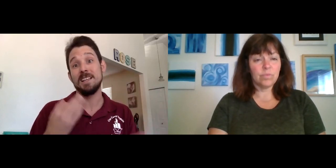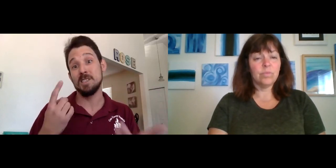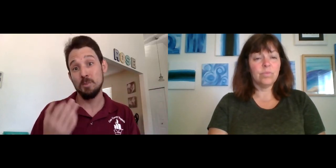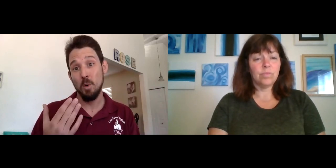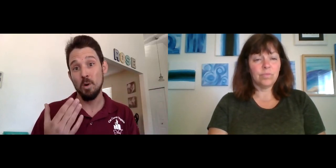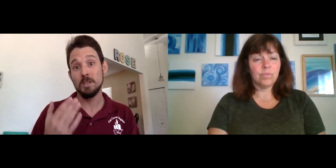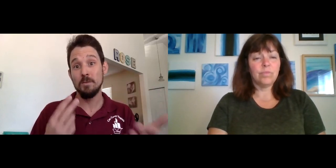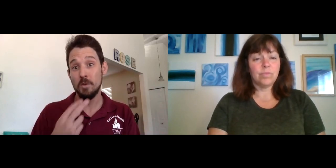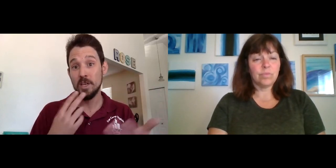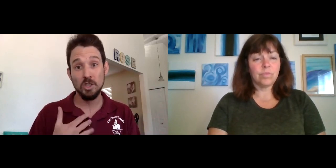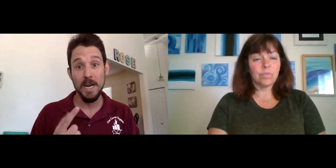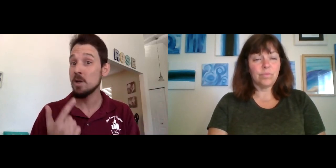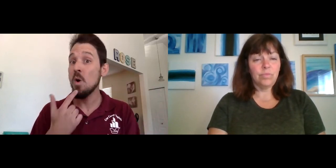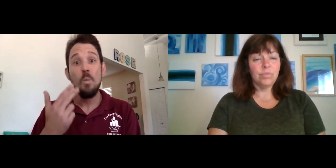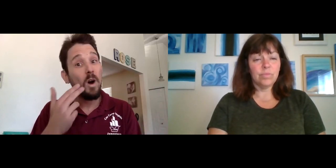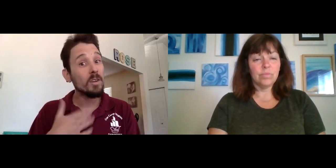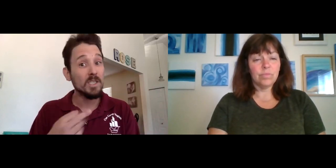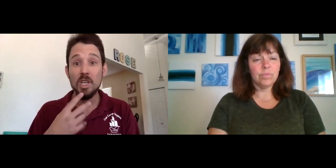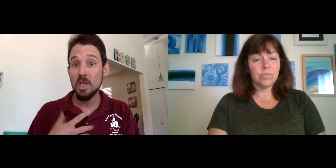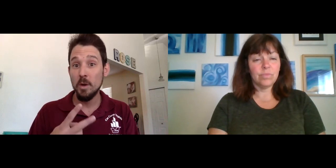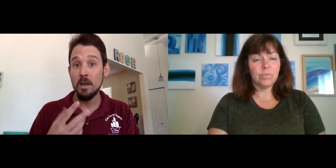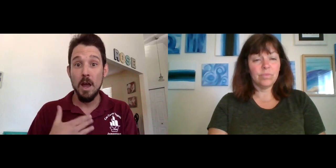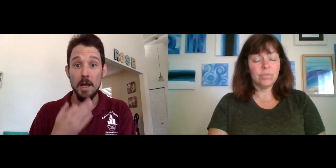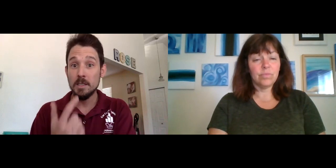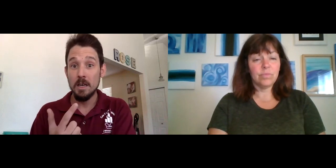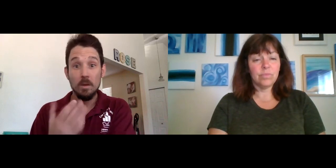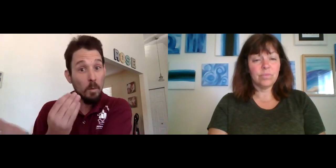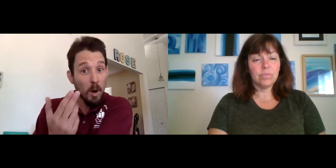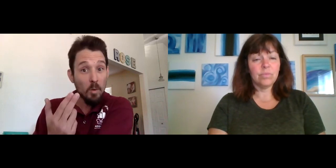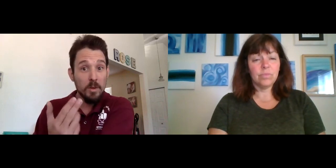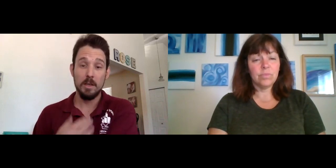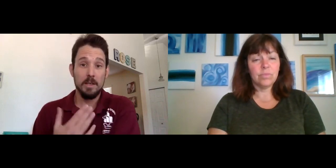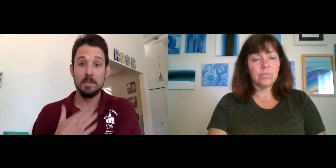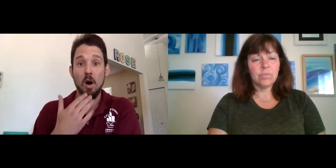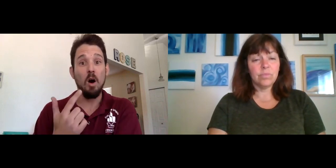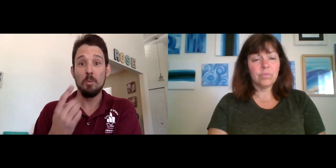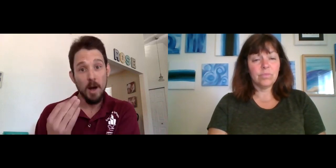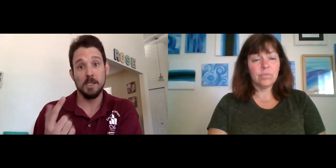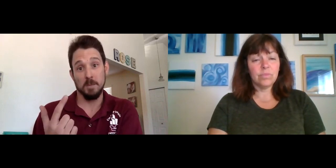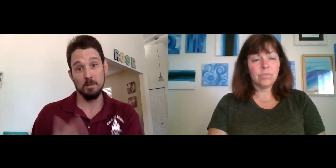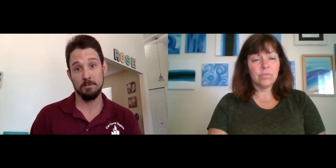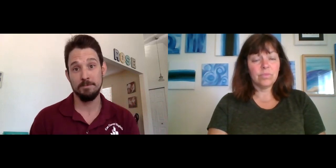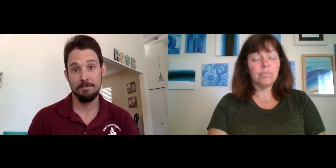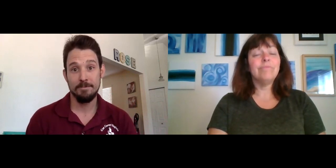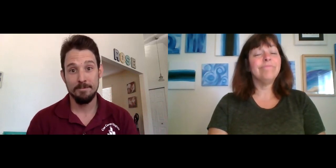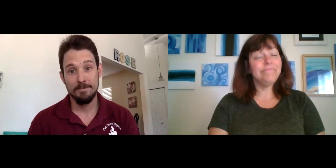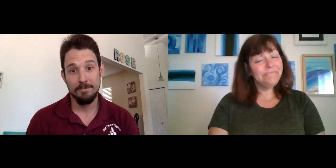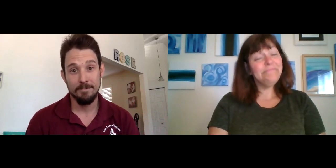support for their child whether it is cueing, ASL, or both--it's all possible